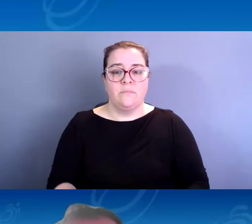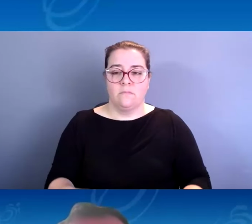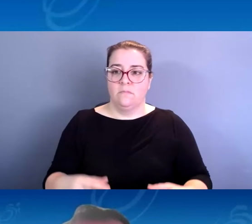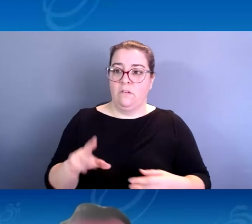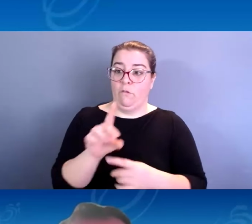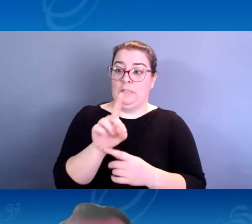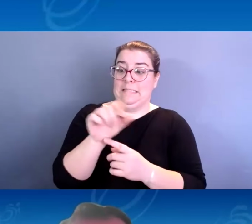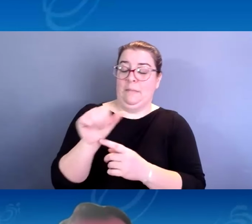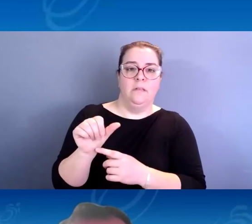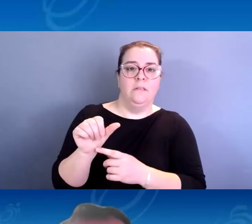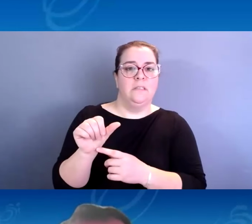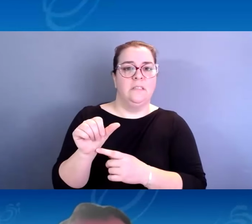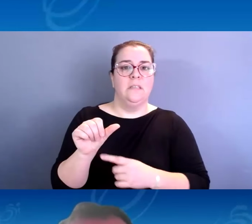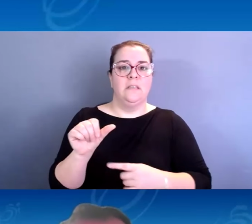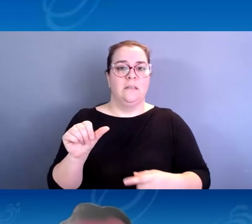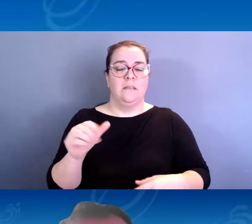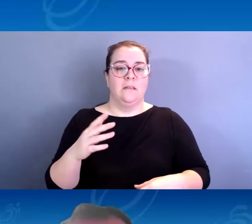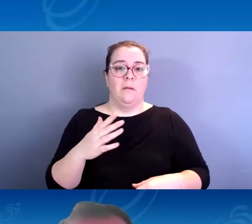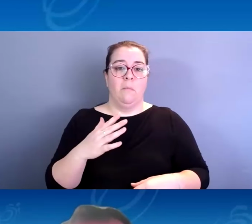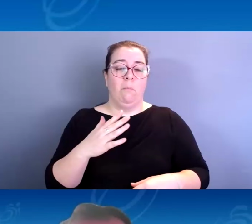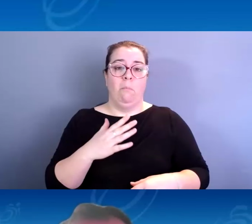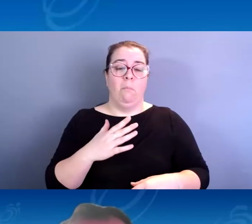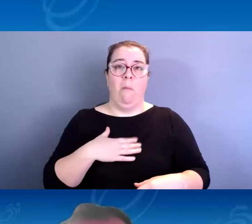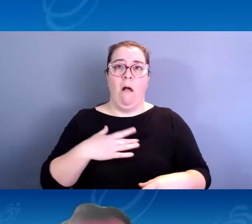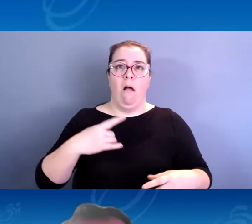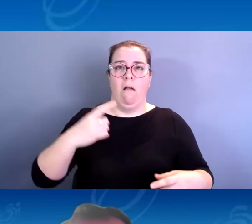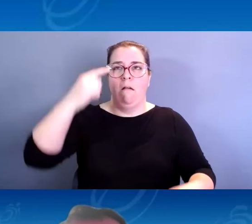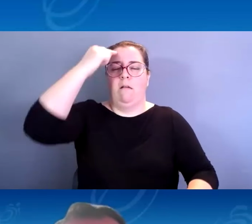My takeaway is, you know, what was said earlier is that it's